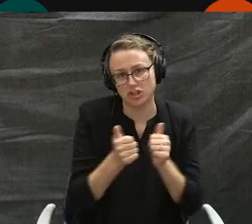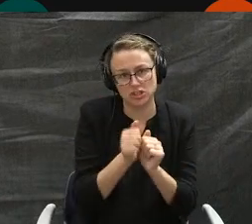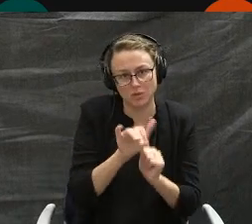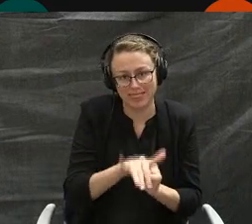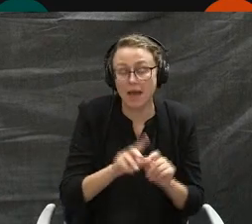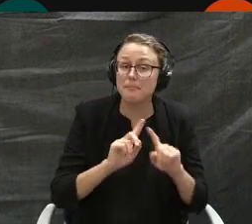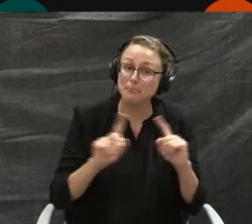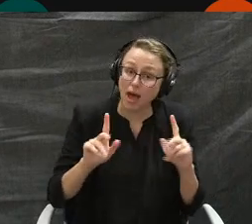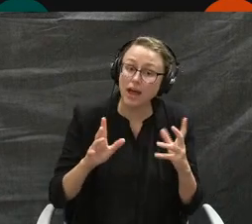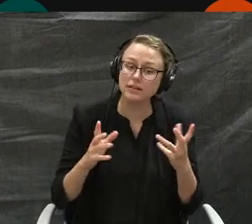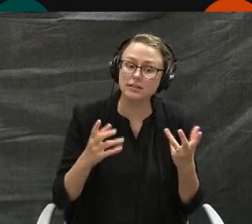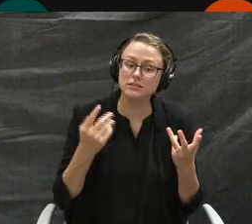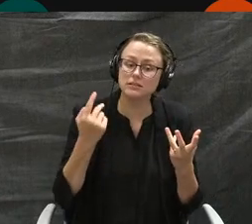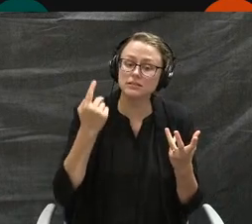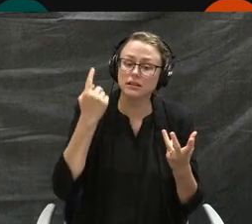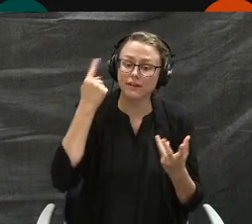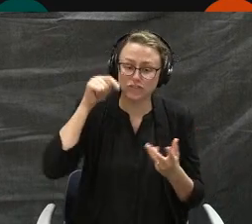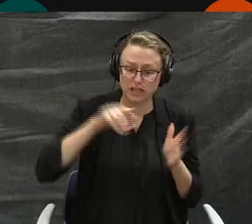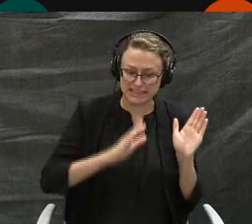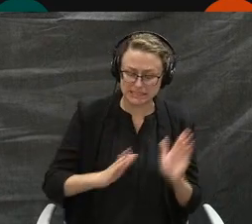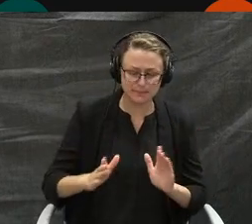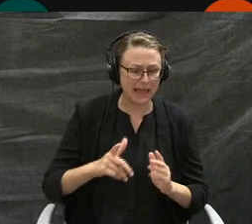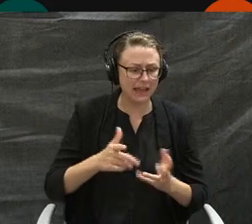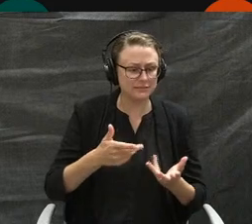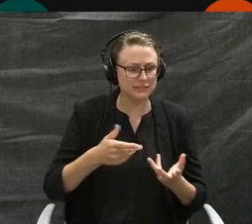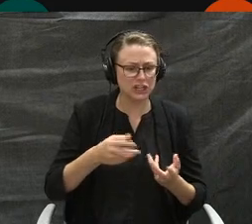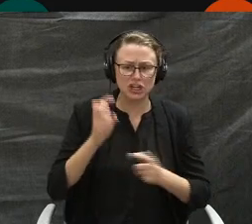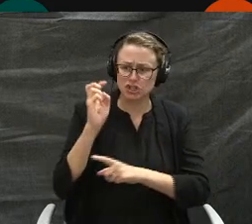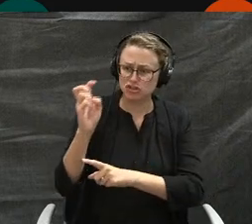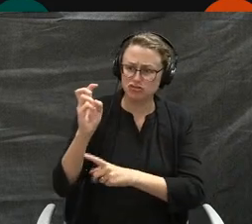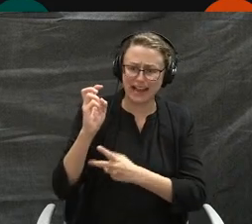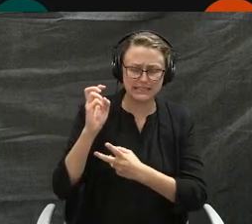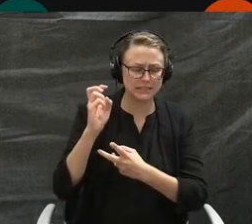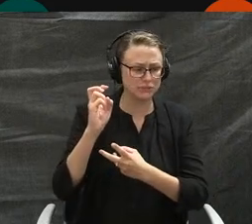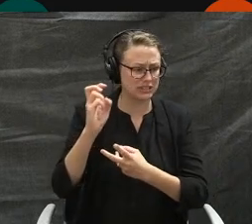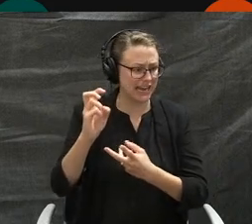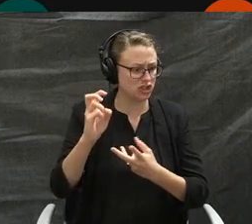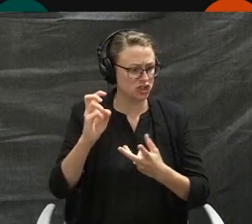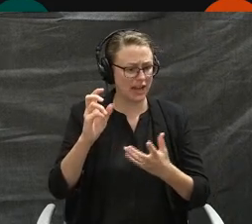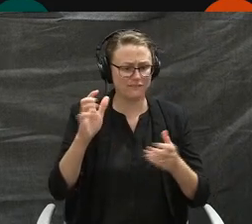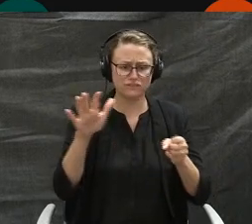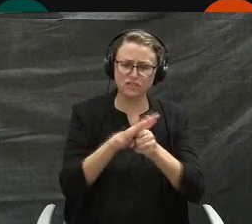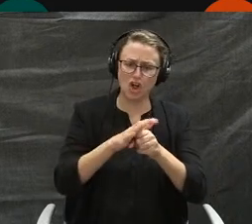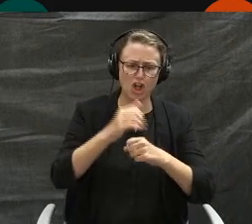that. But in terms of having to restructure transportation, we really felt strongly that it